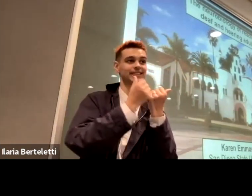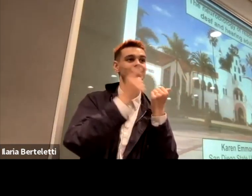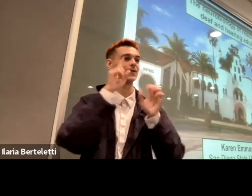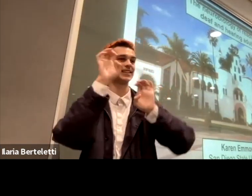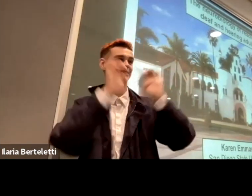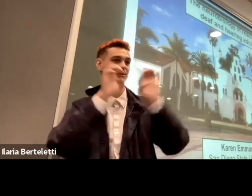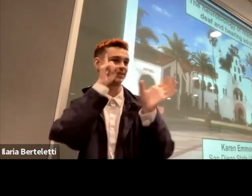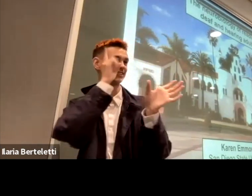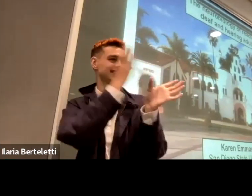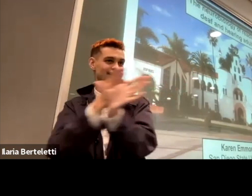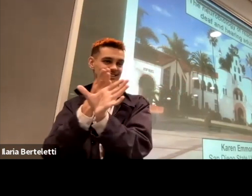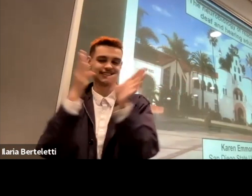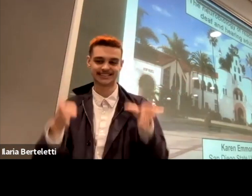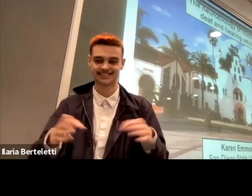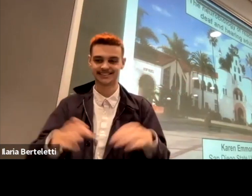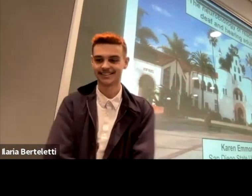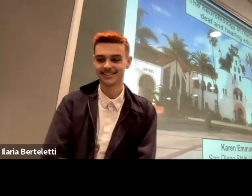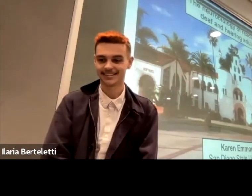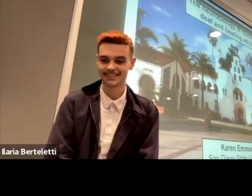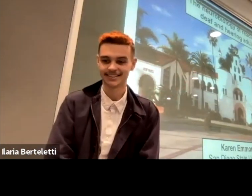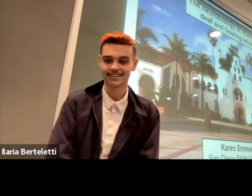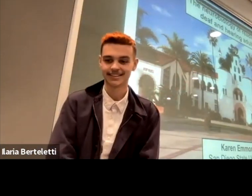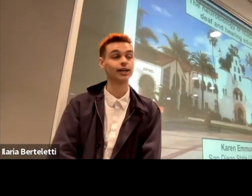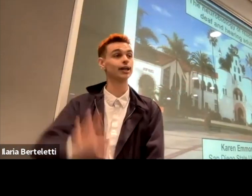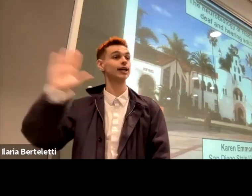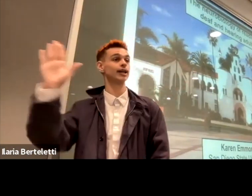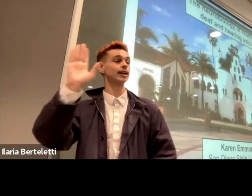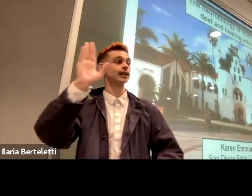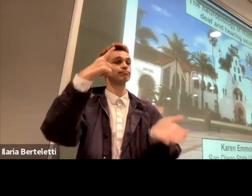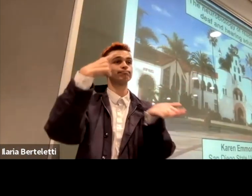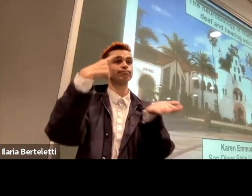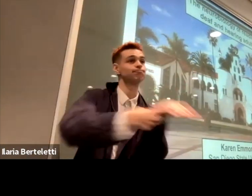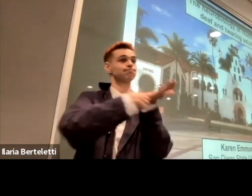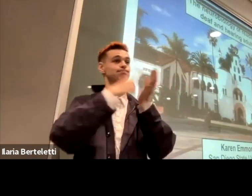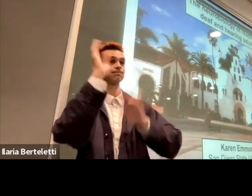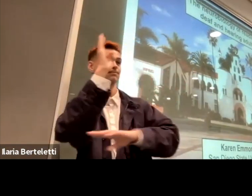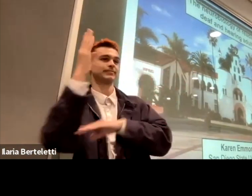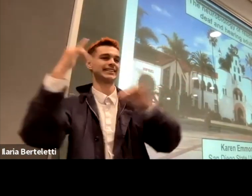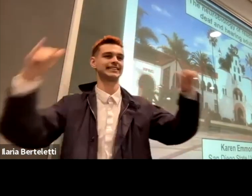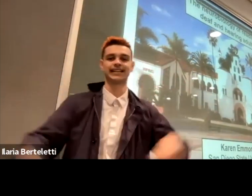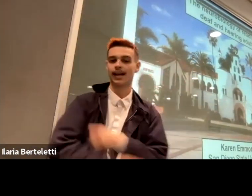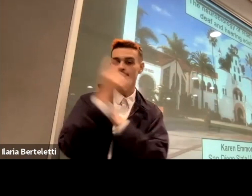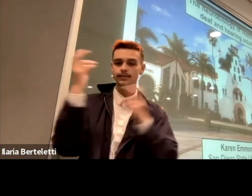Today she'll be talking to us about the Neurobiology of Reading